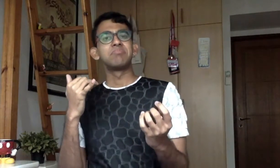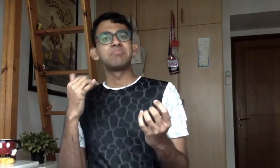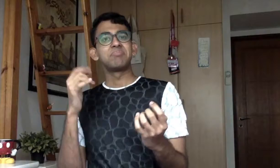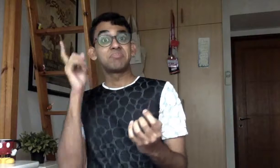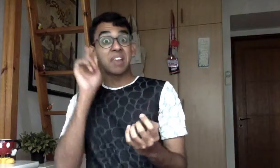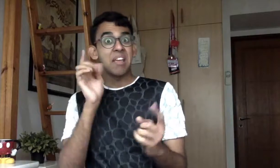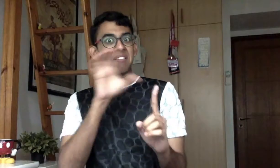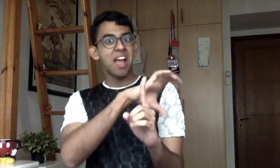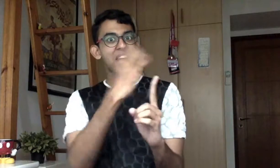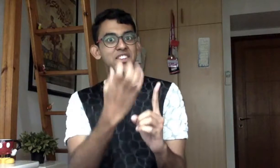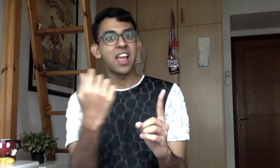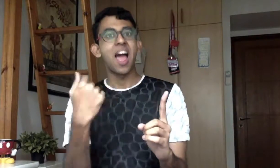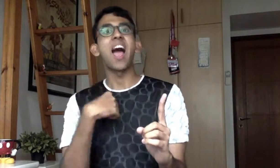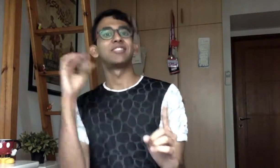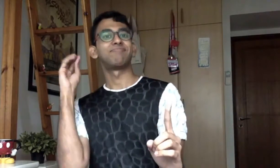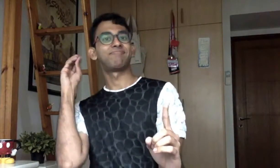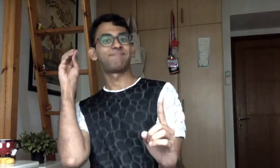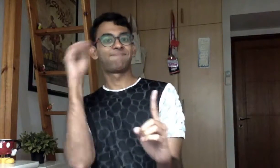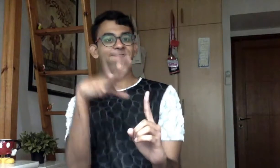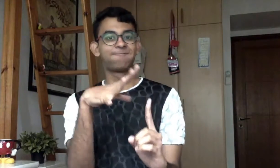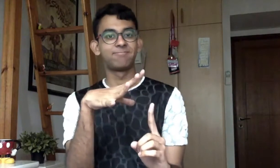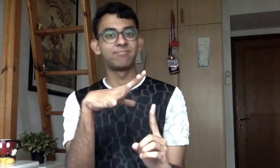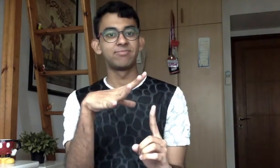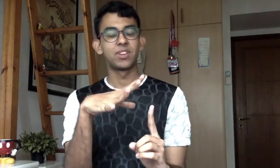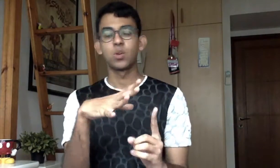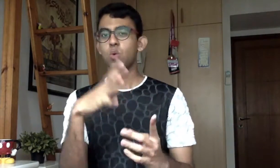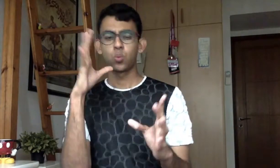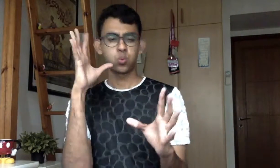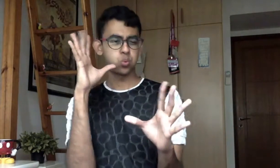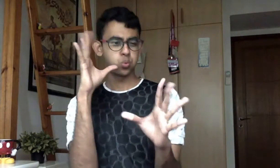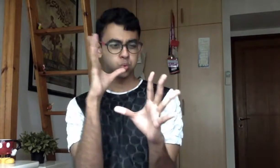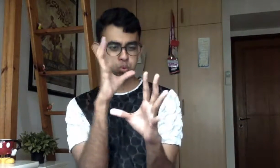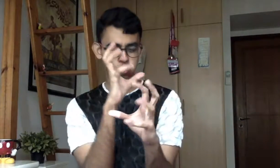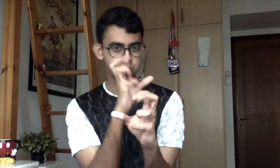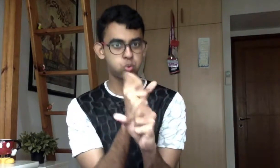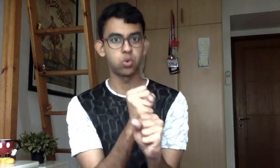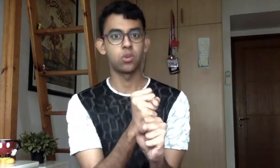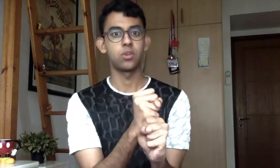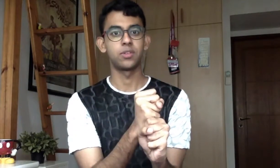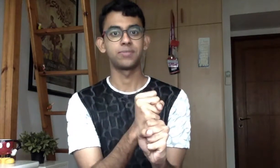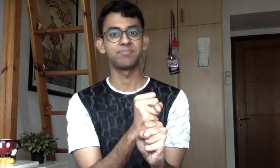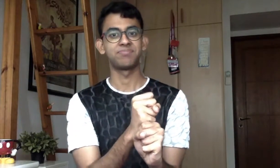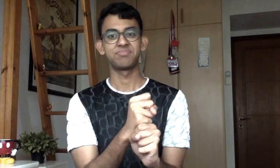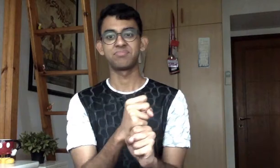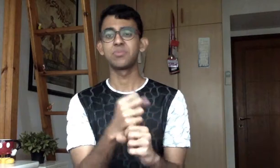The Deaf culture I've been exposed to is truly fascinating.